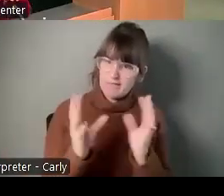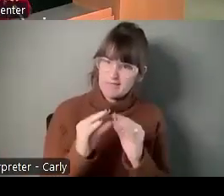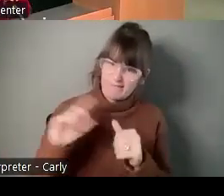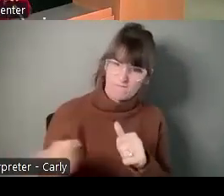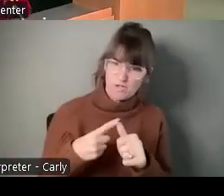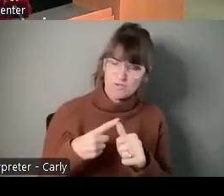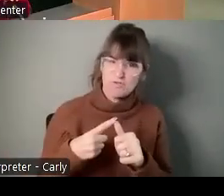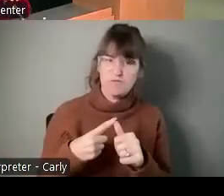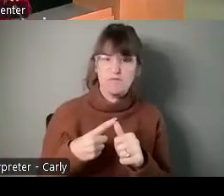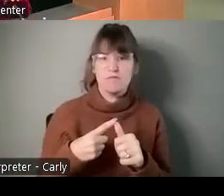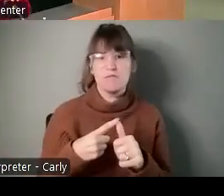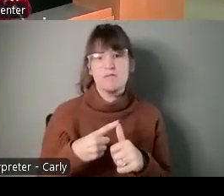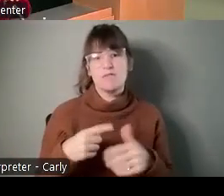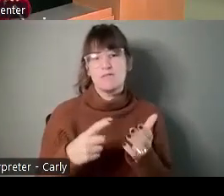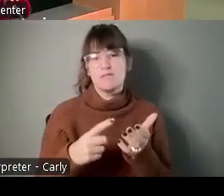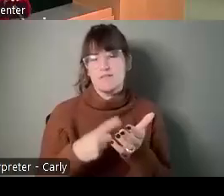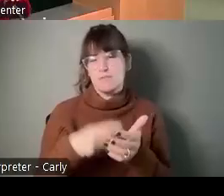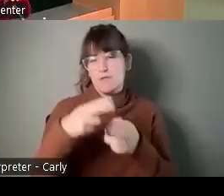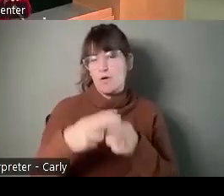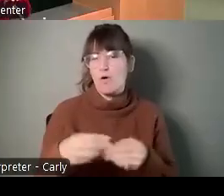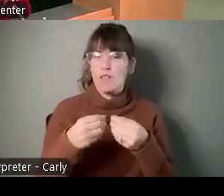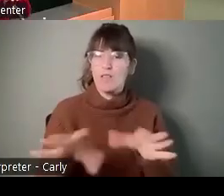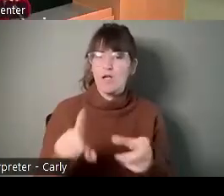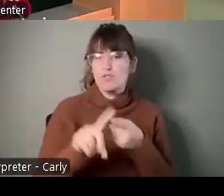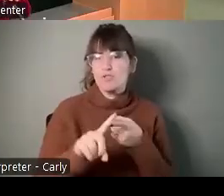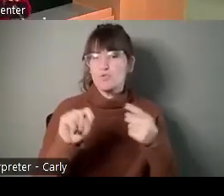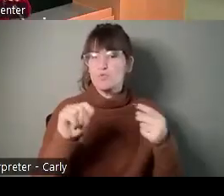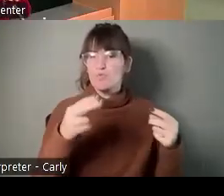call it loss to the millu sometimes. So in some with RSP patients we'll say did we lose someone